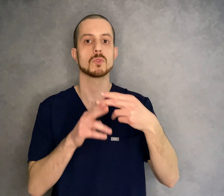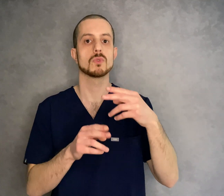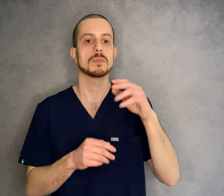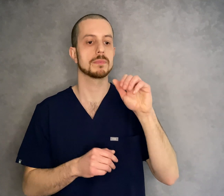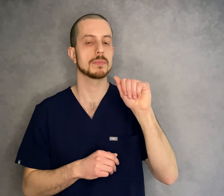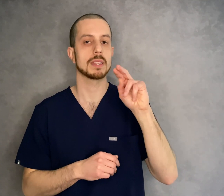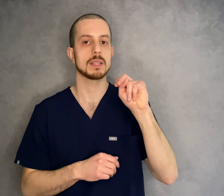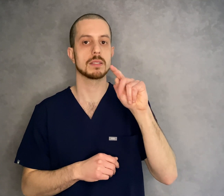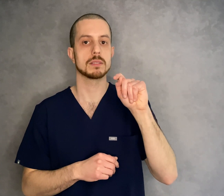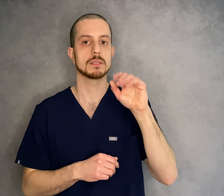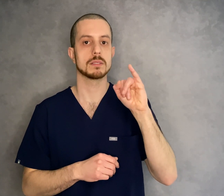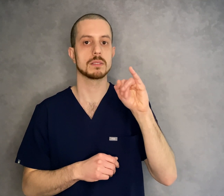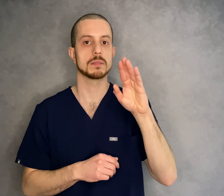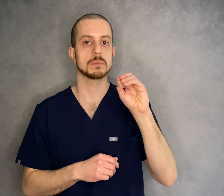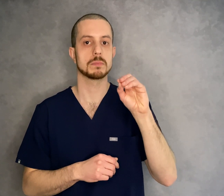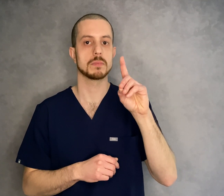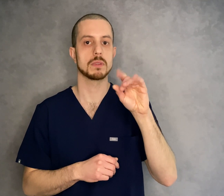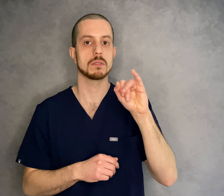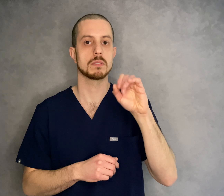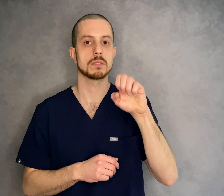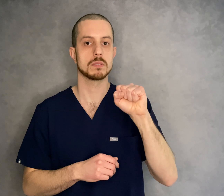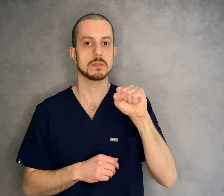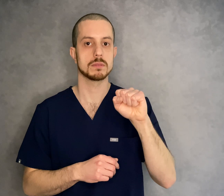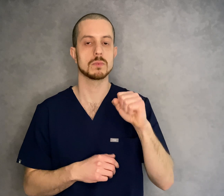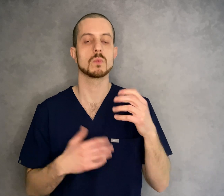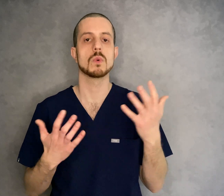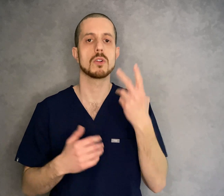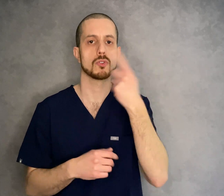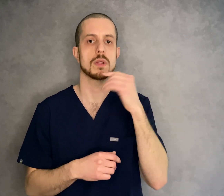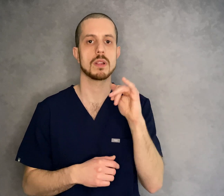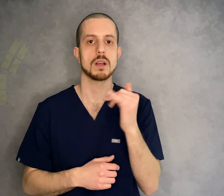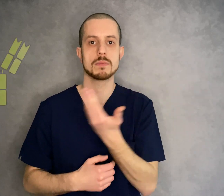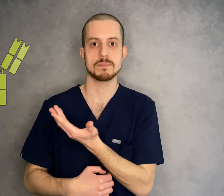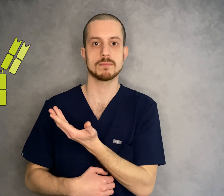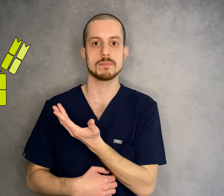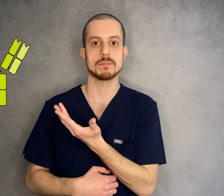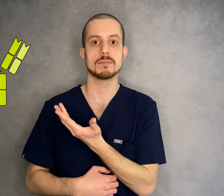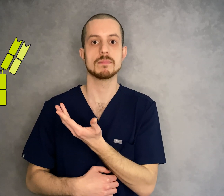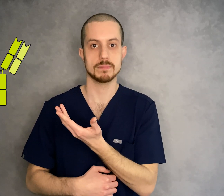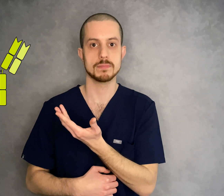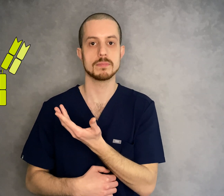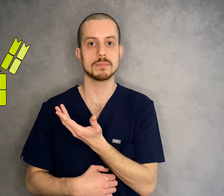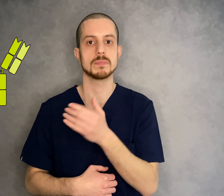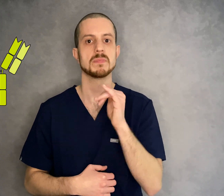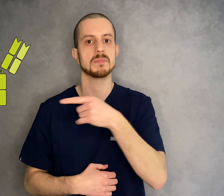developed something called "antibodies." This is what they look like: